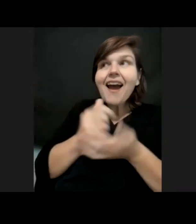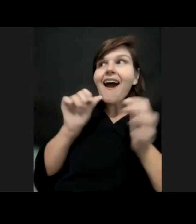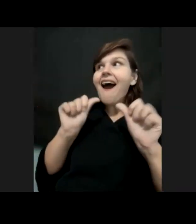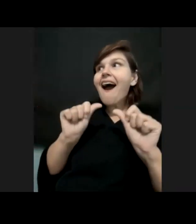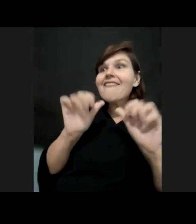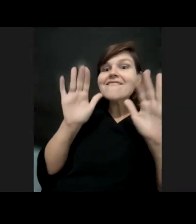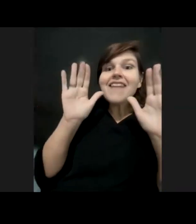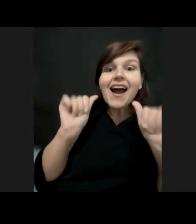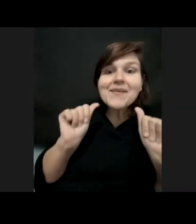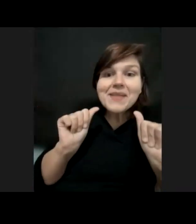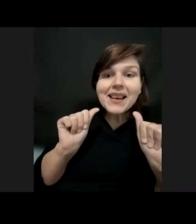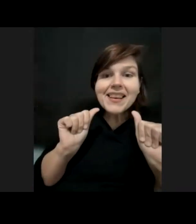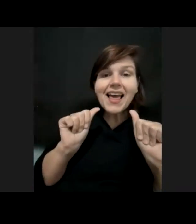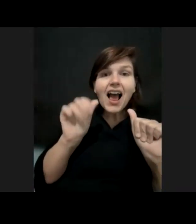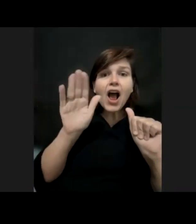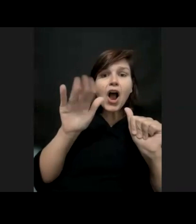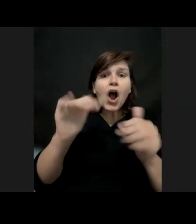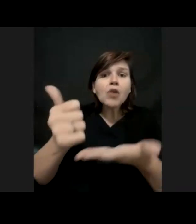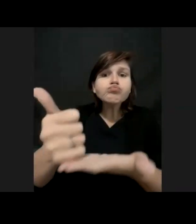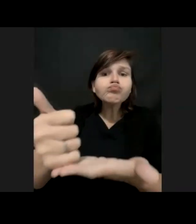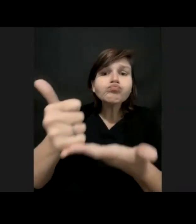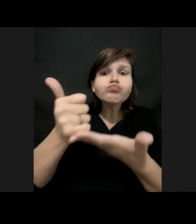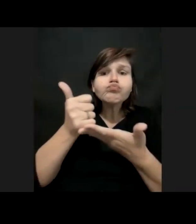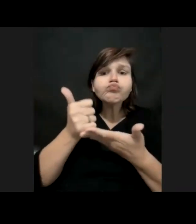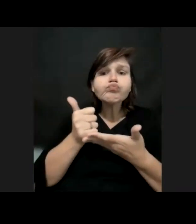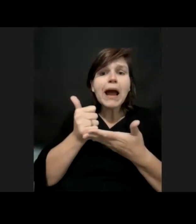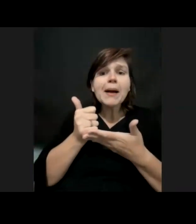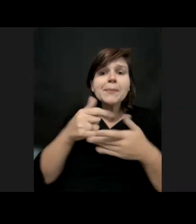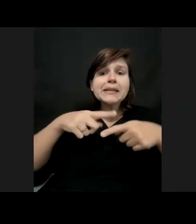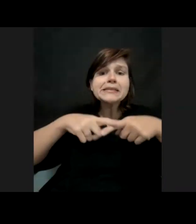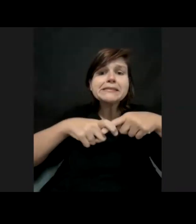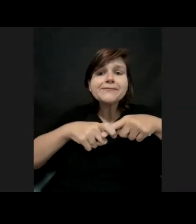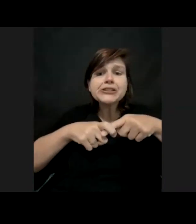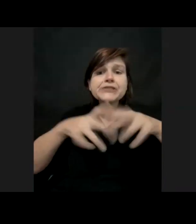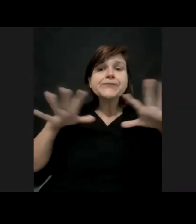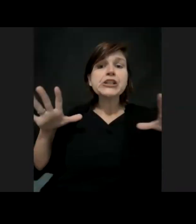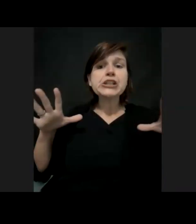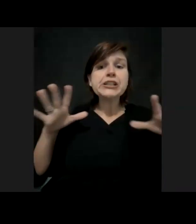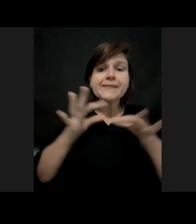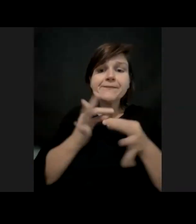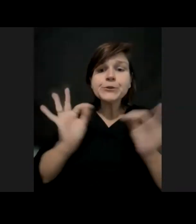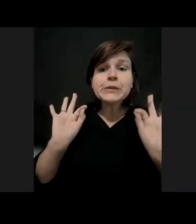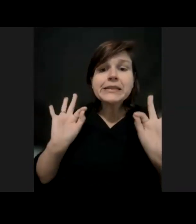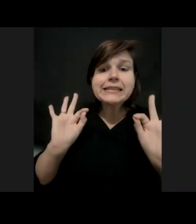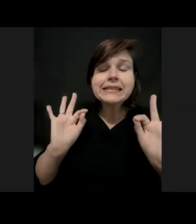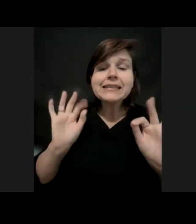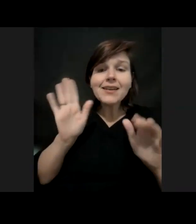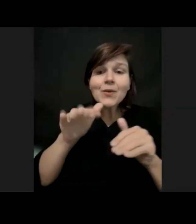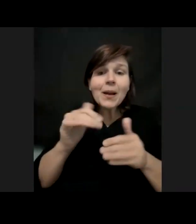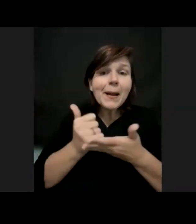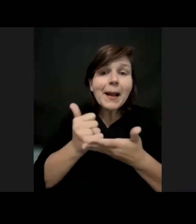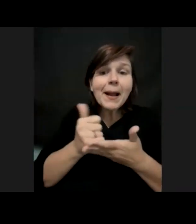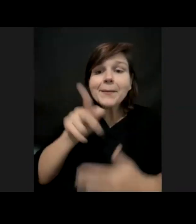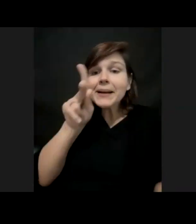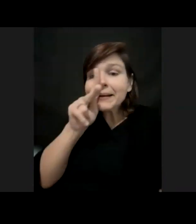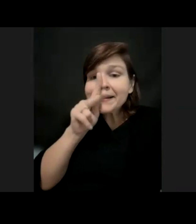Can you help us to untangle Alishaaa the Kingfisher from the nets,” asked Fabby. “Yes, I can.”